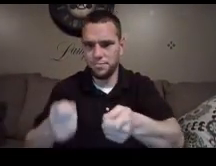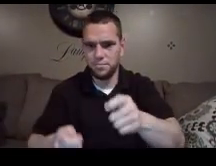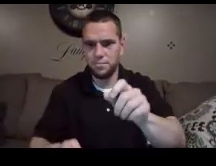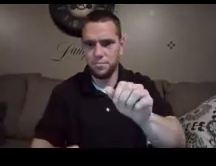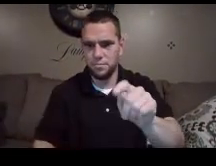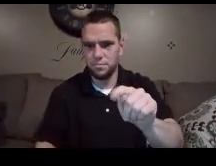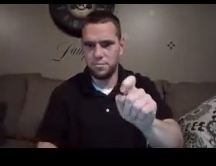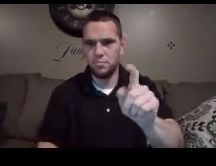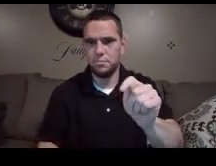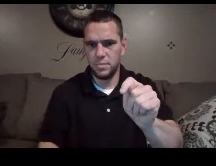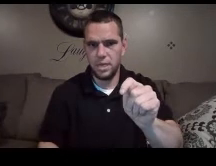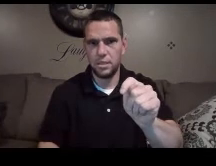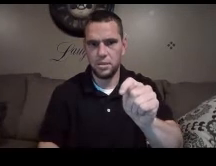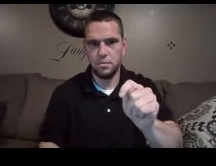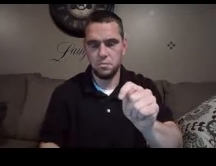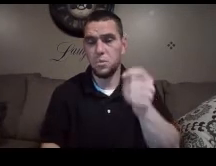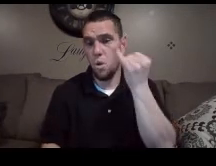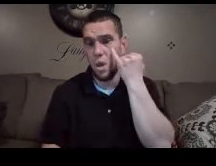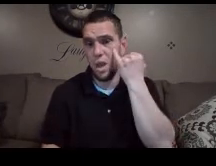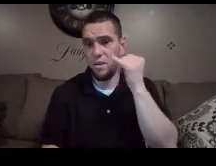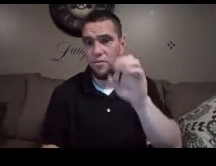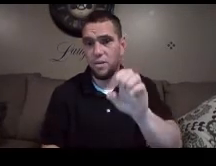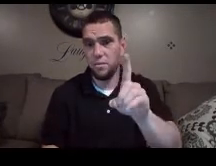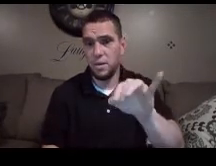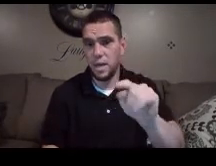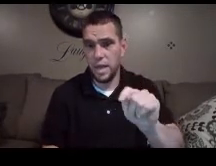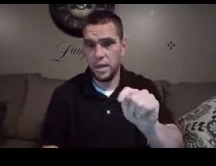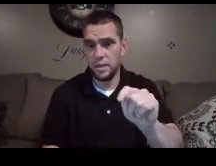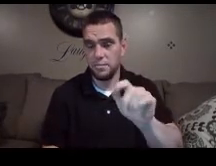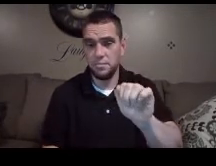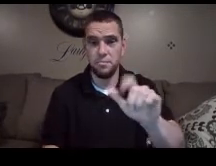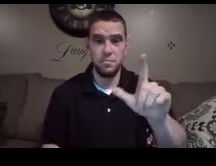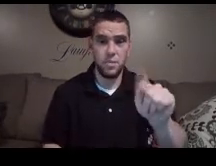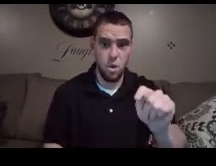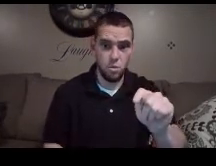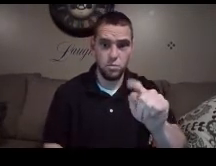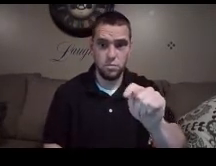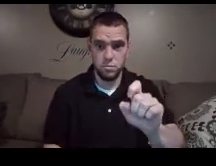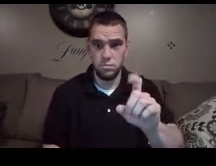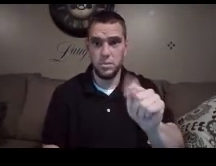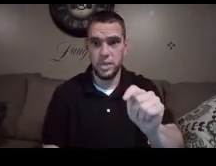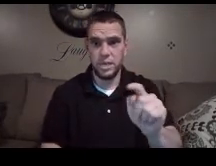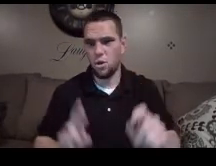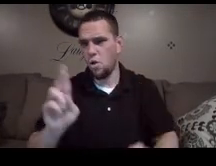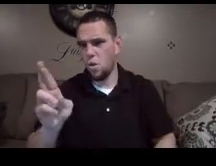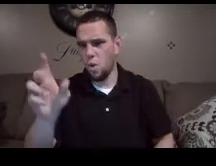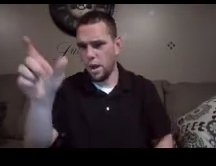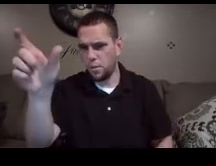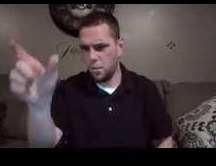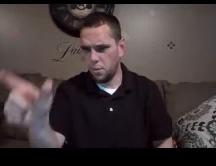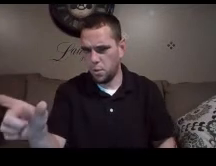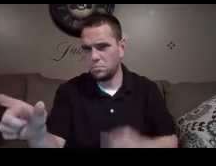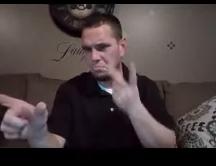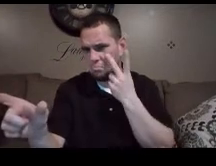So, if I go to edit alt text, and in my right pane here, I get the alt text options.